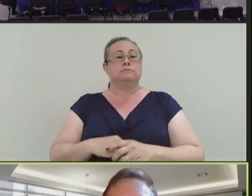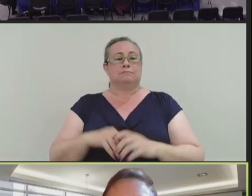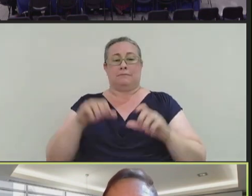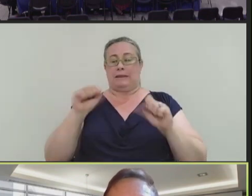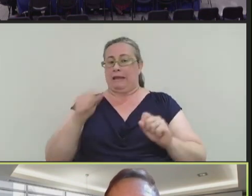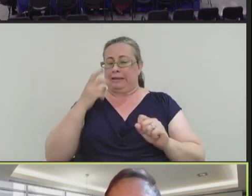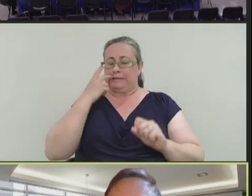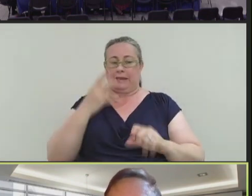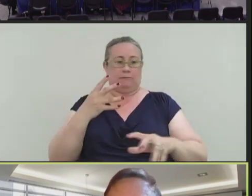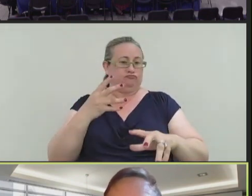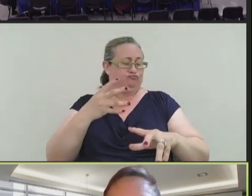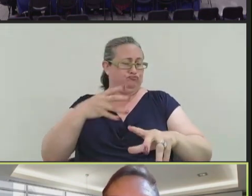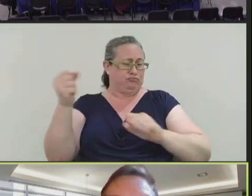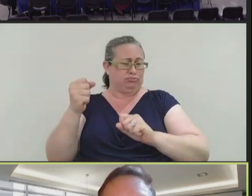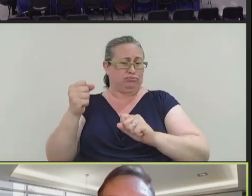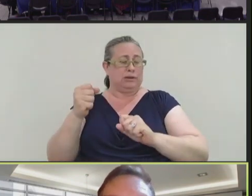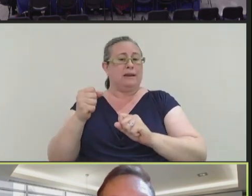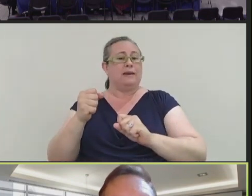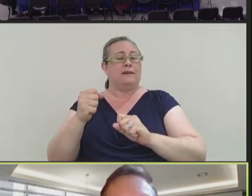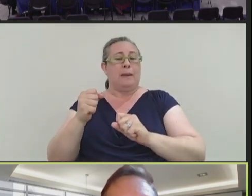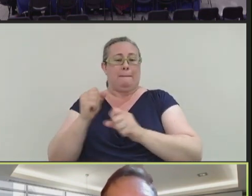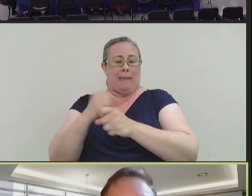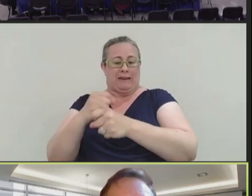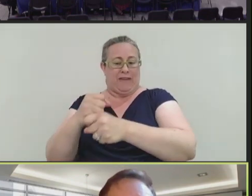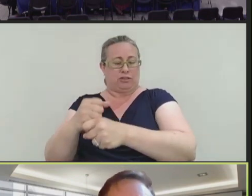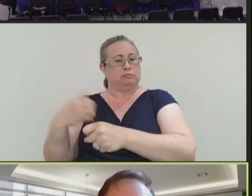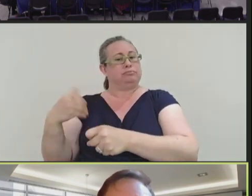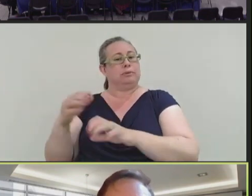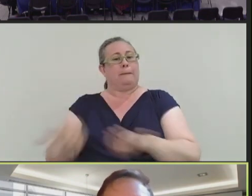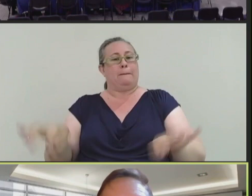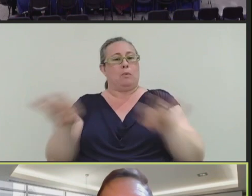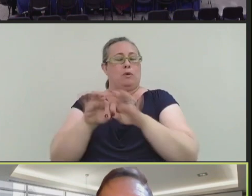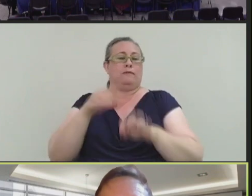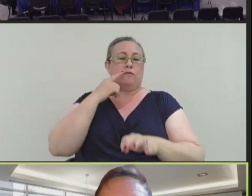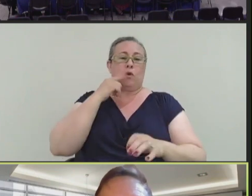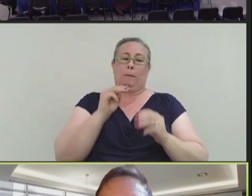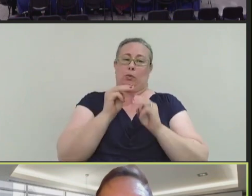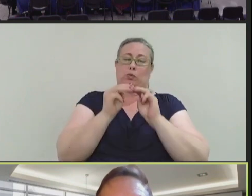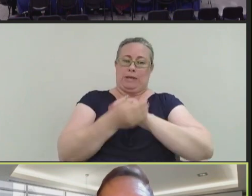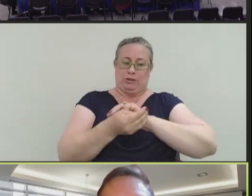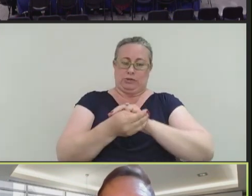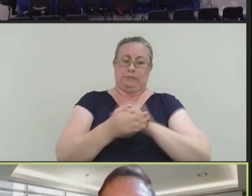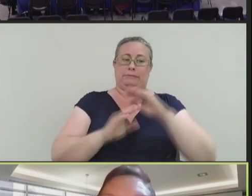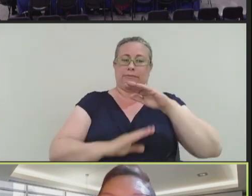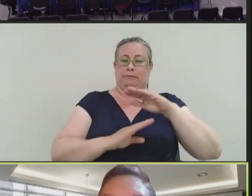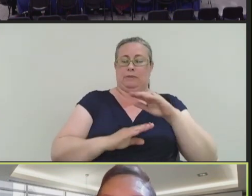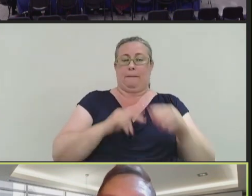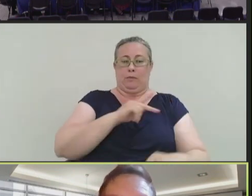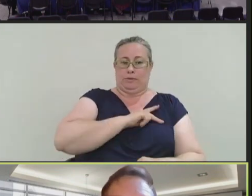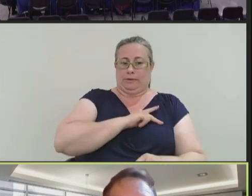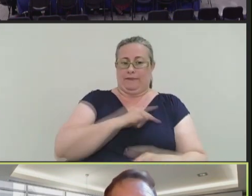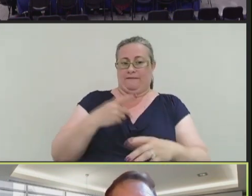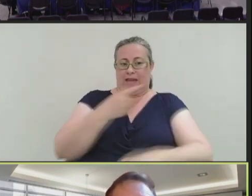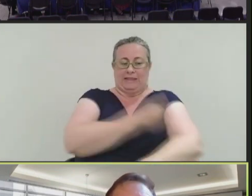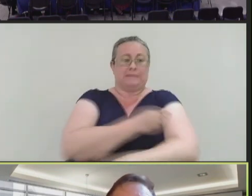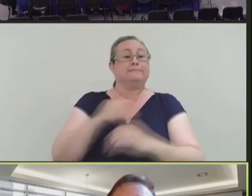vaccine manufacture is critically important for mutation-based personalized vaccines. Next slide.